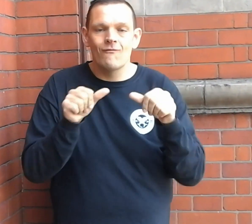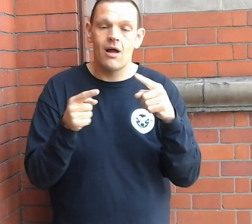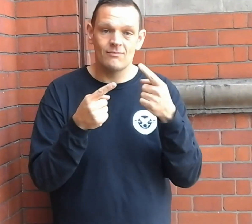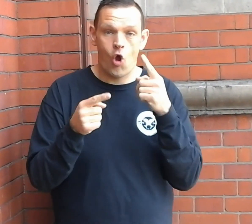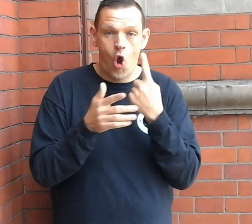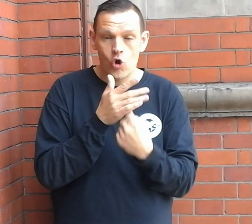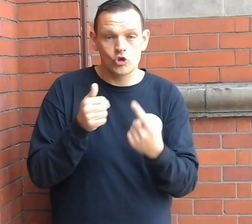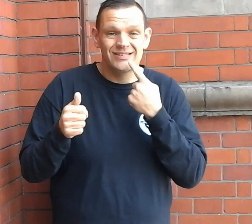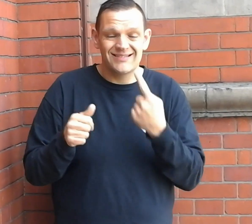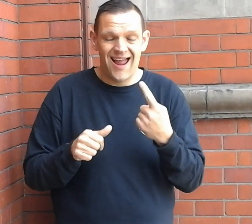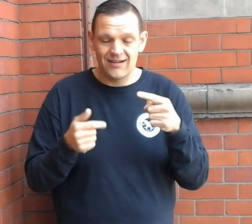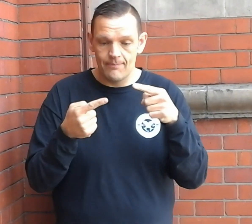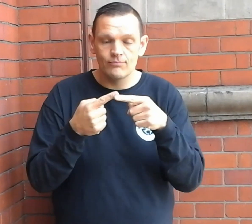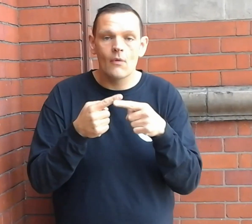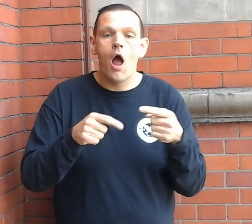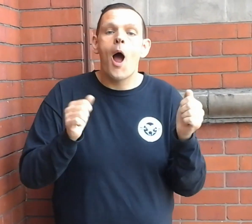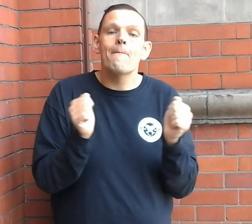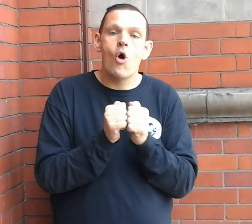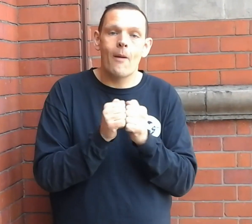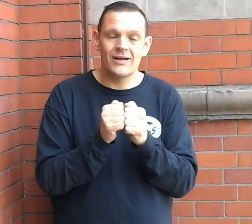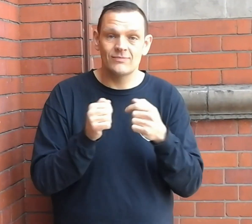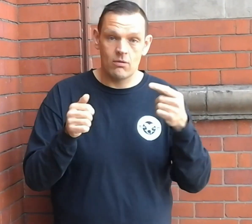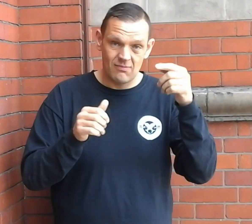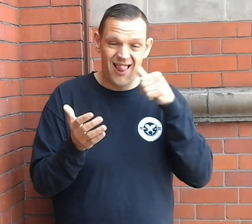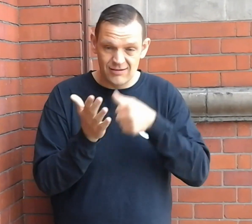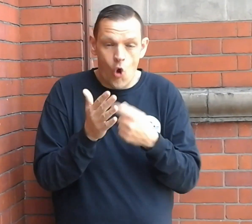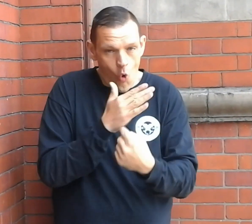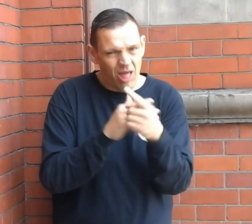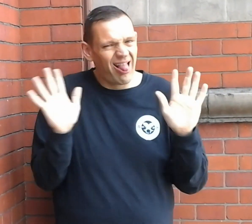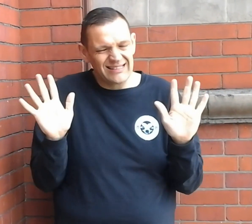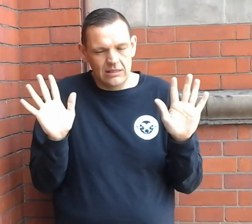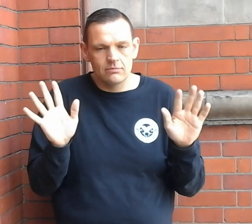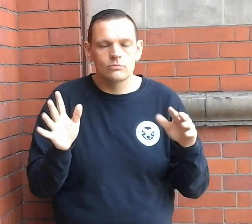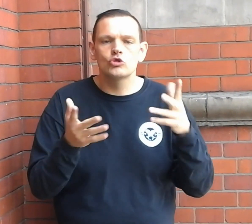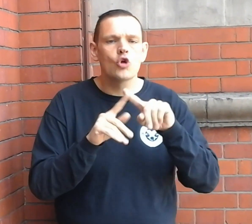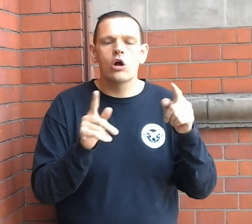important things. It should say that you have an appointment and it's an